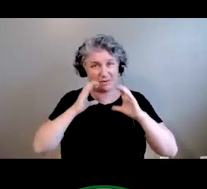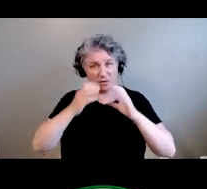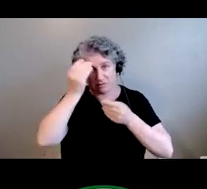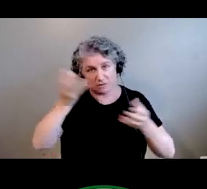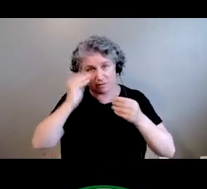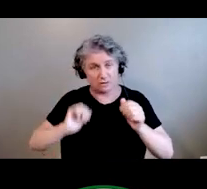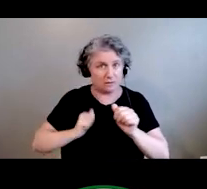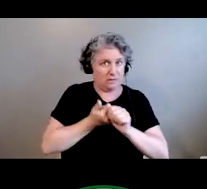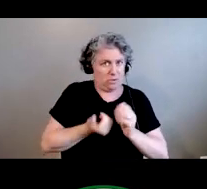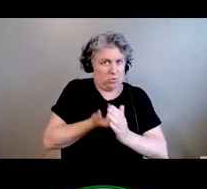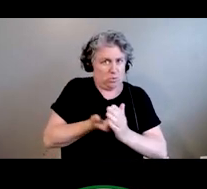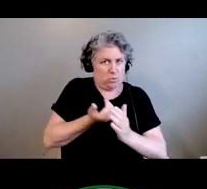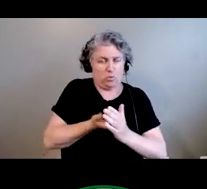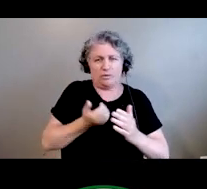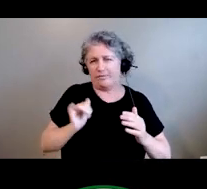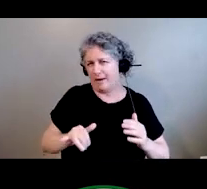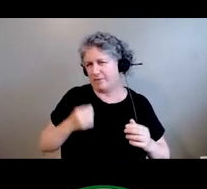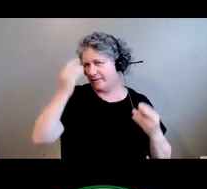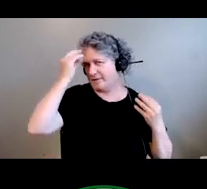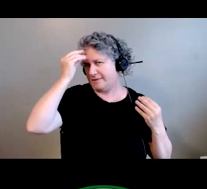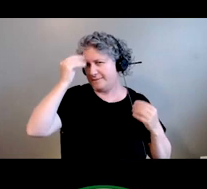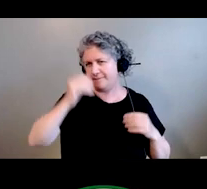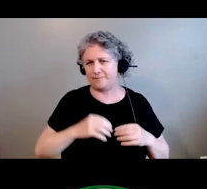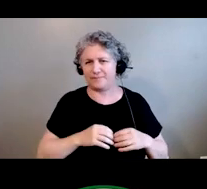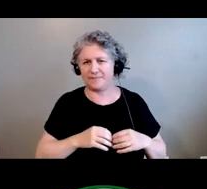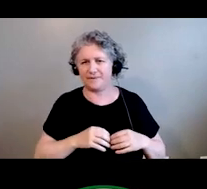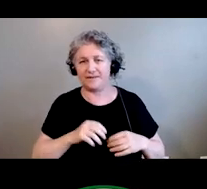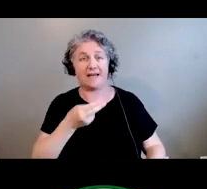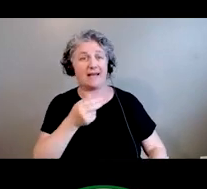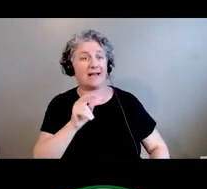going to to mention in my in my closing here.